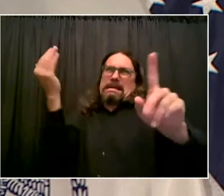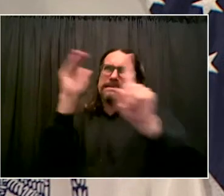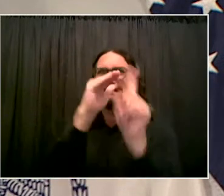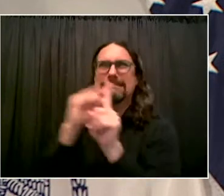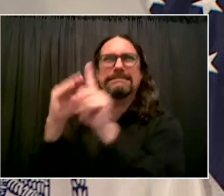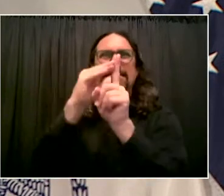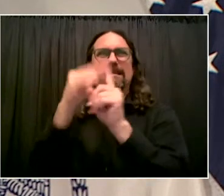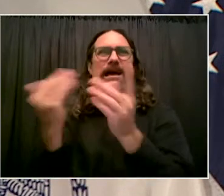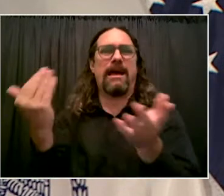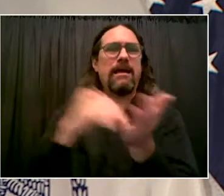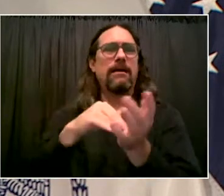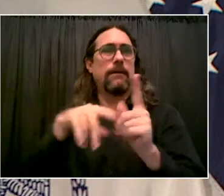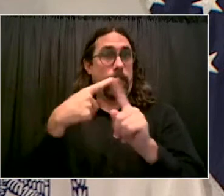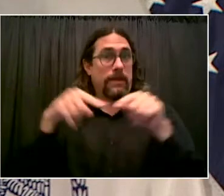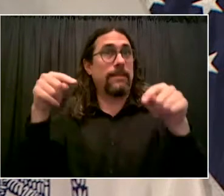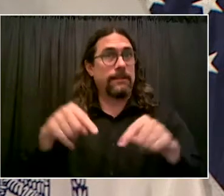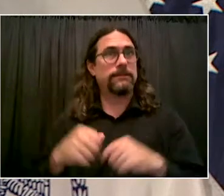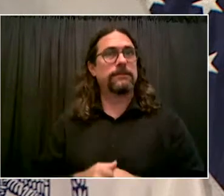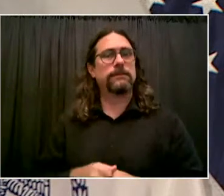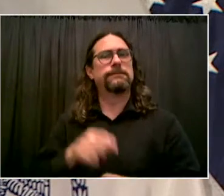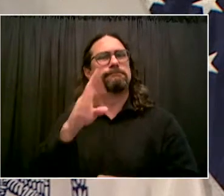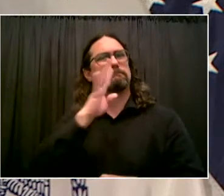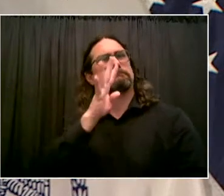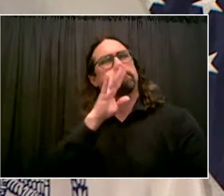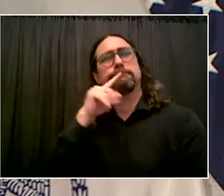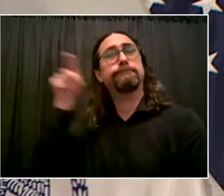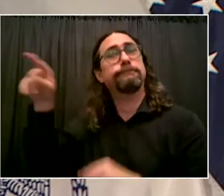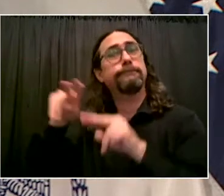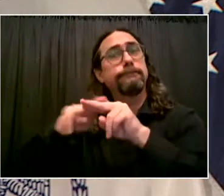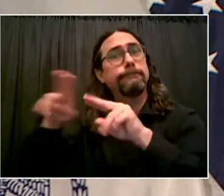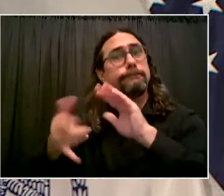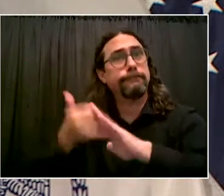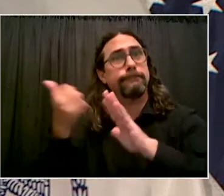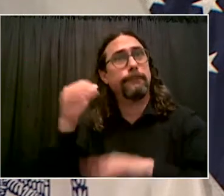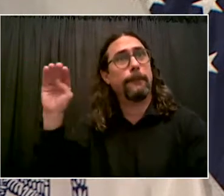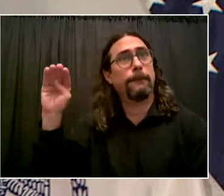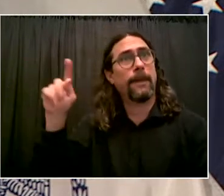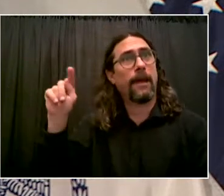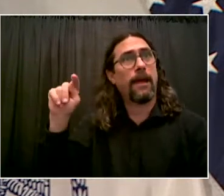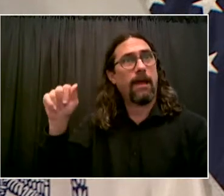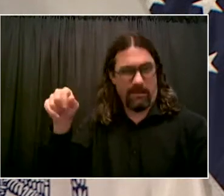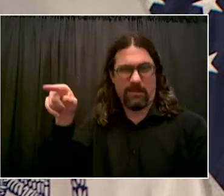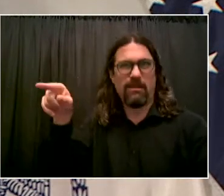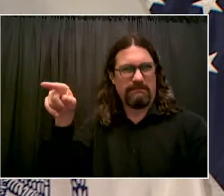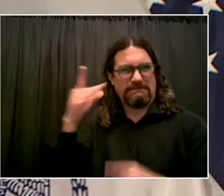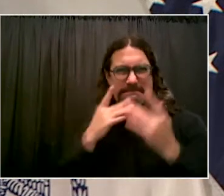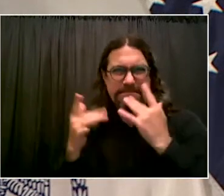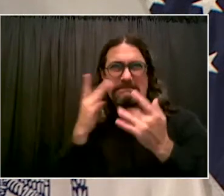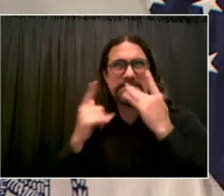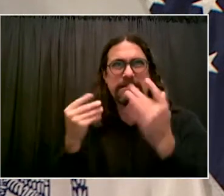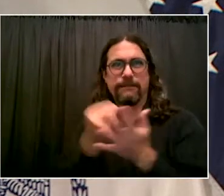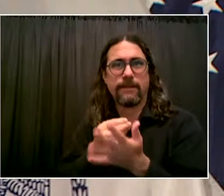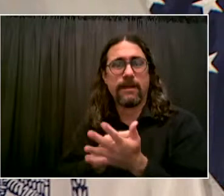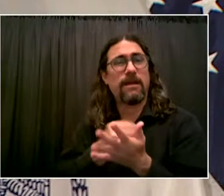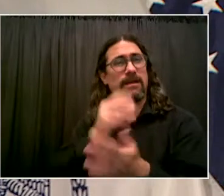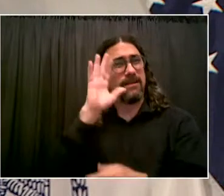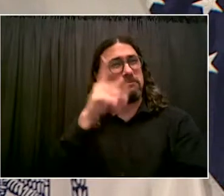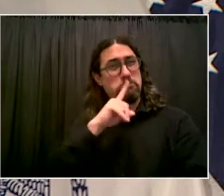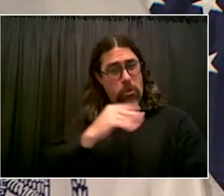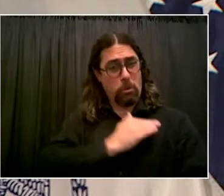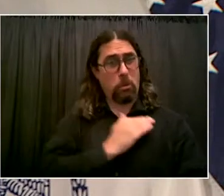UP THE CAPITAL